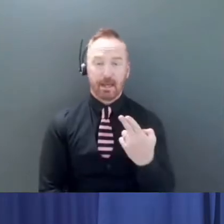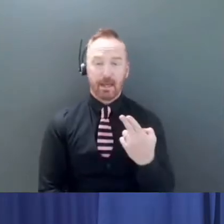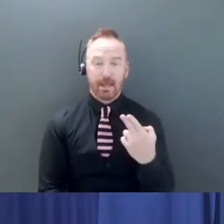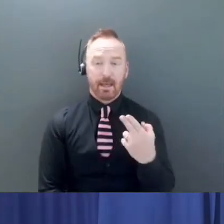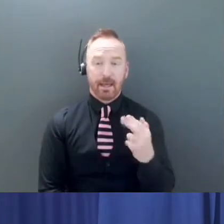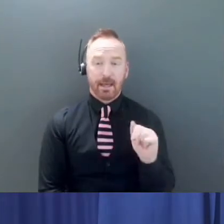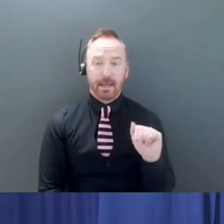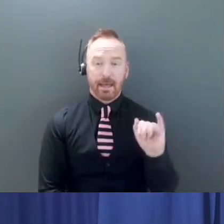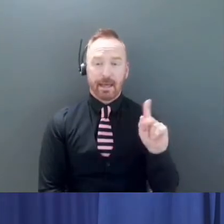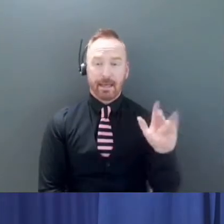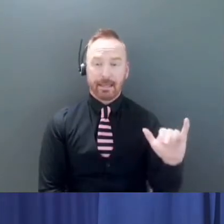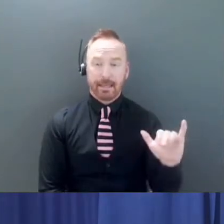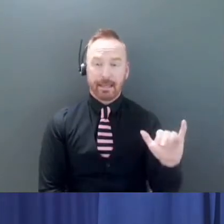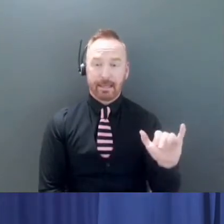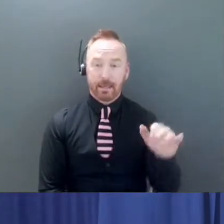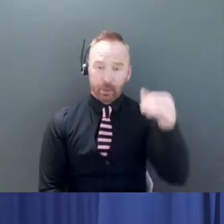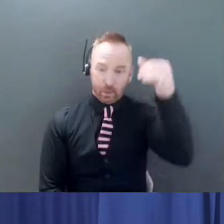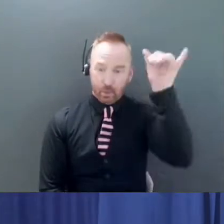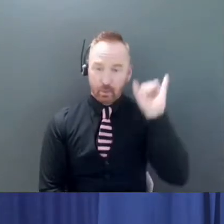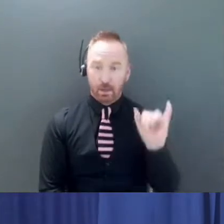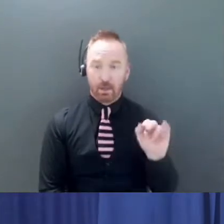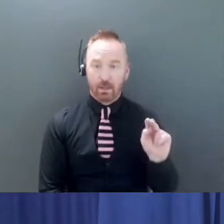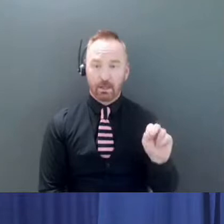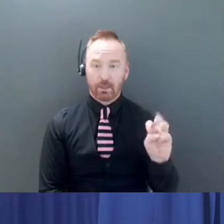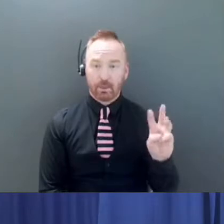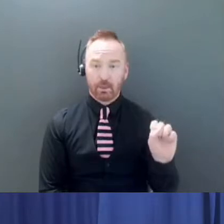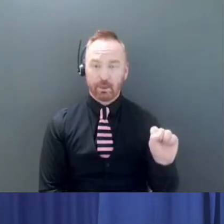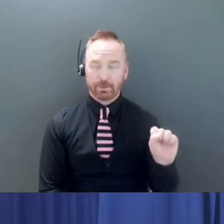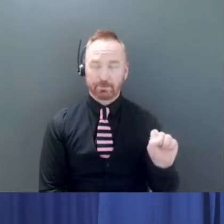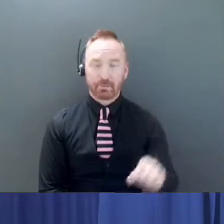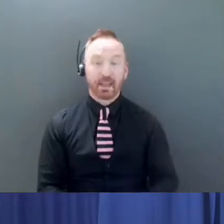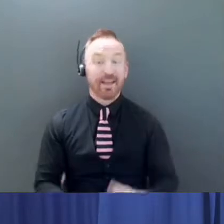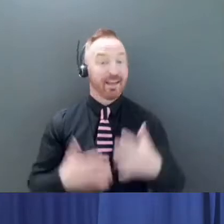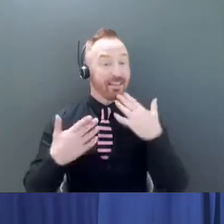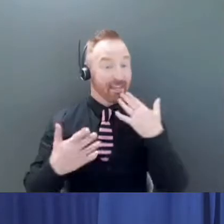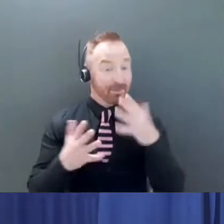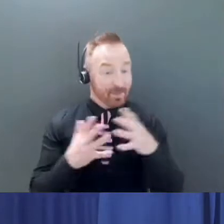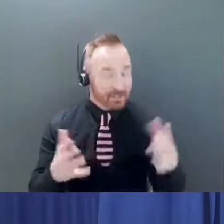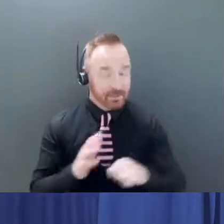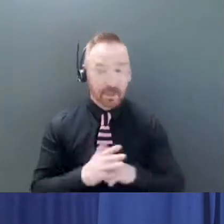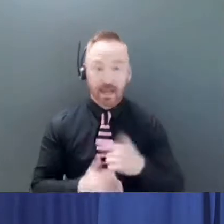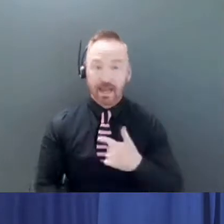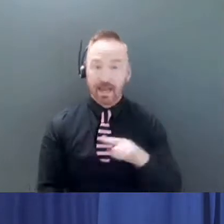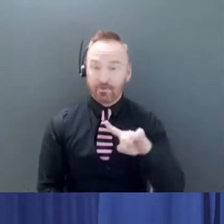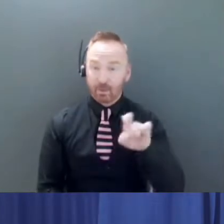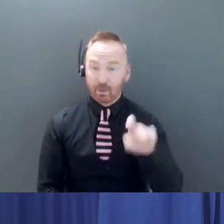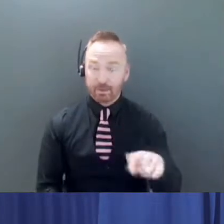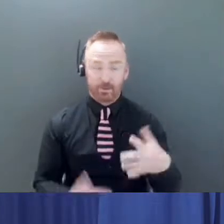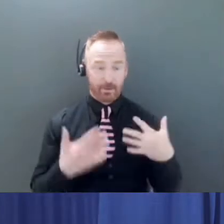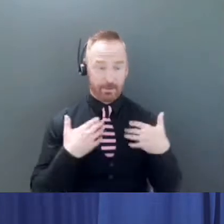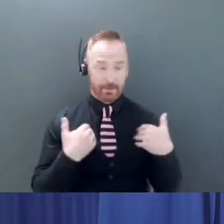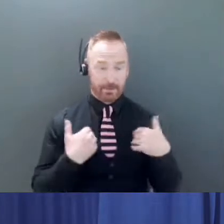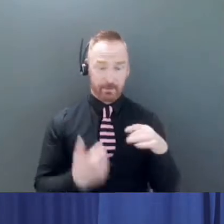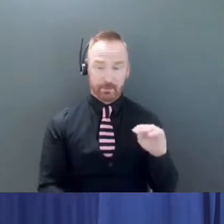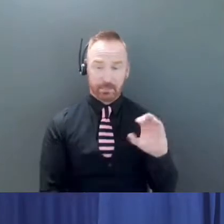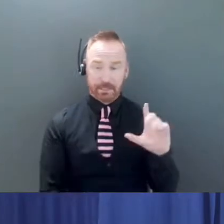I have a question for Minister MacLean. We heard this week there is a number of parent at hidden